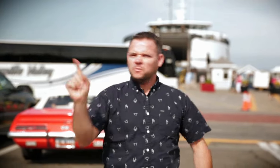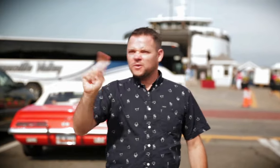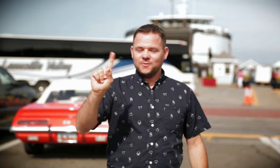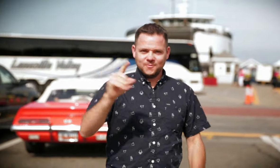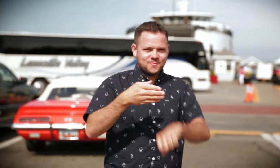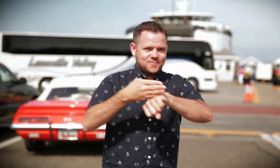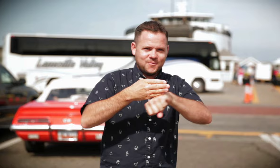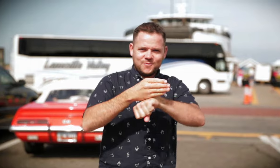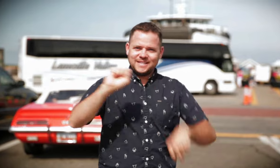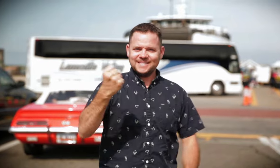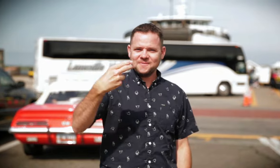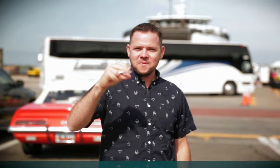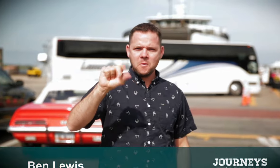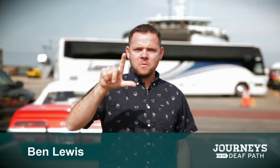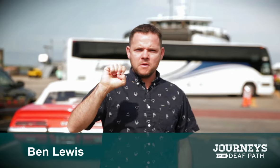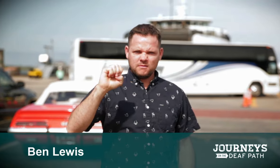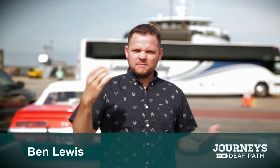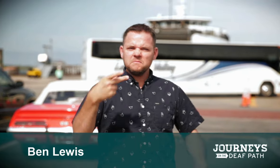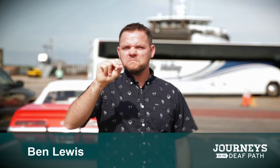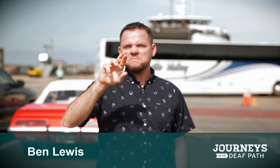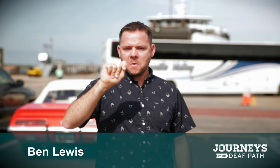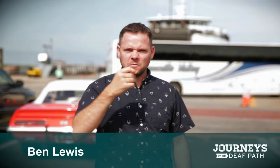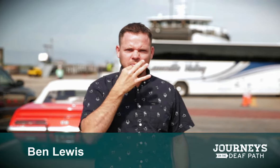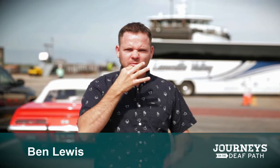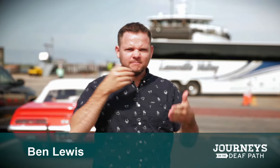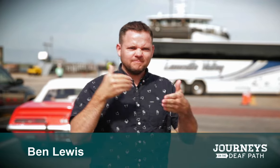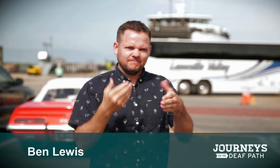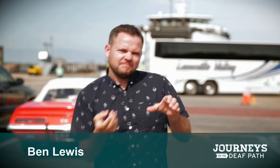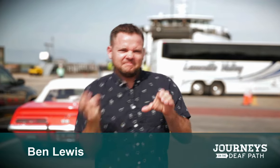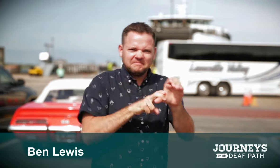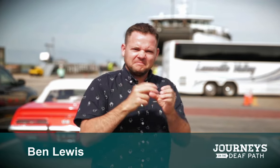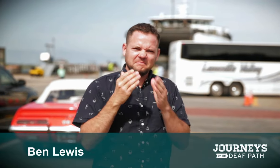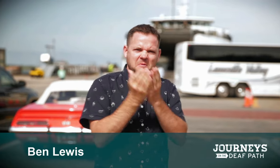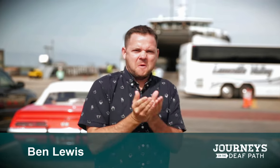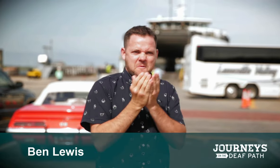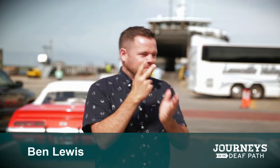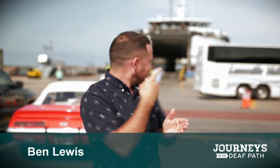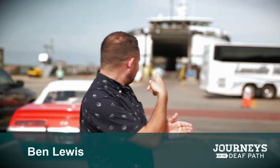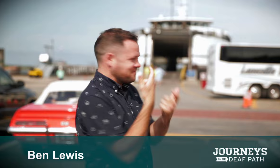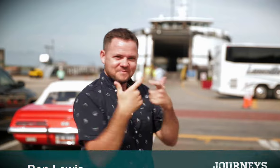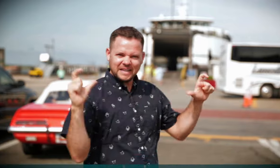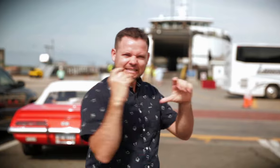We are at Wood's Hole. From this port, we are about to board this large ferry.